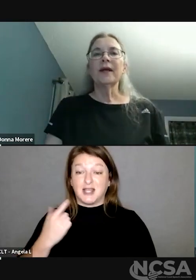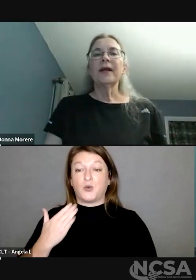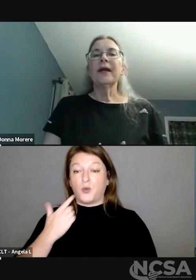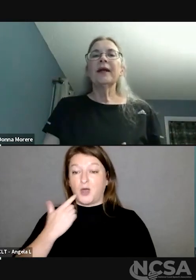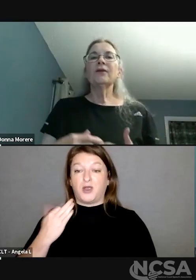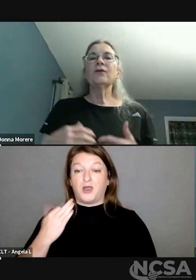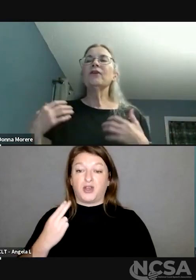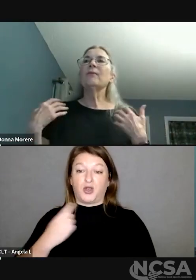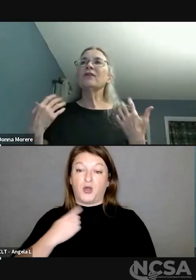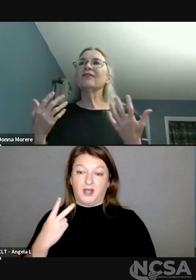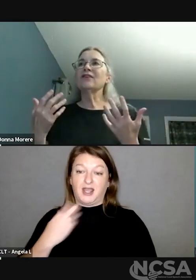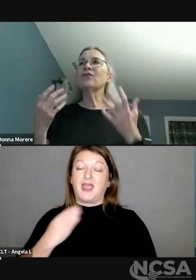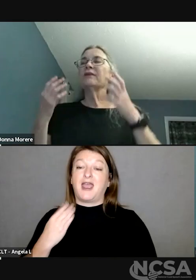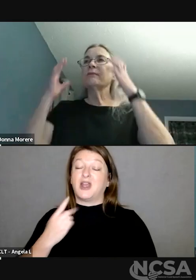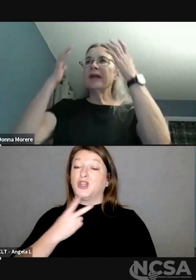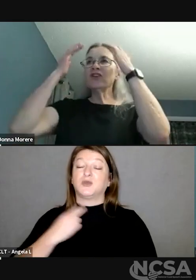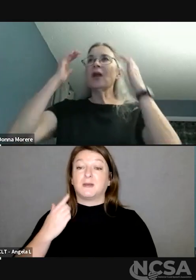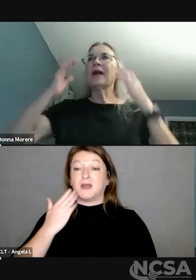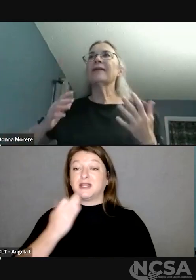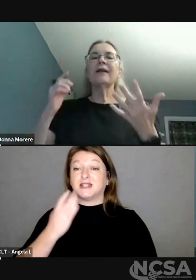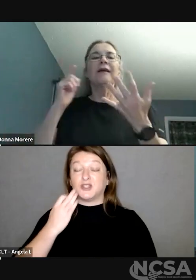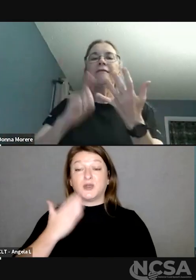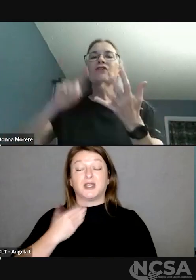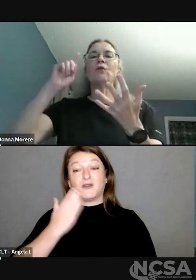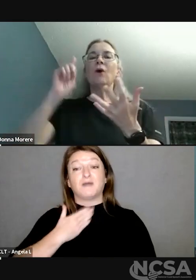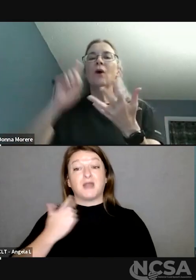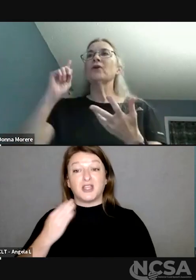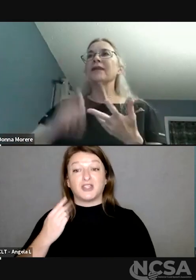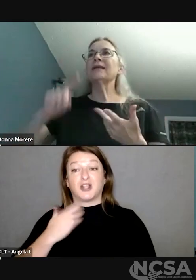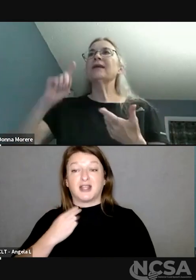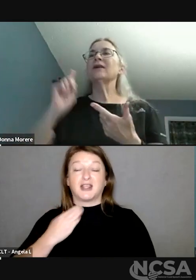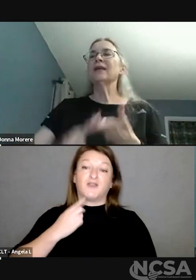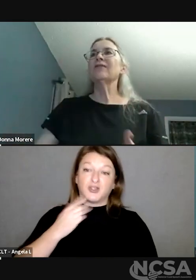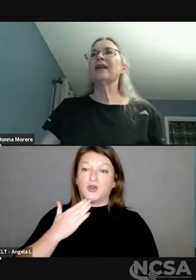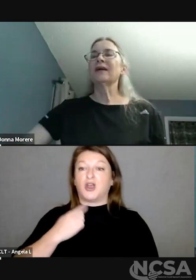and using multi sensory information like that visual auditory, tactile, kinesthetic.